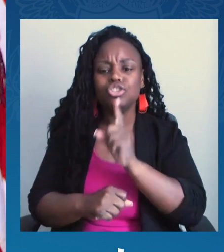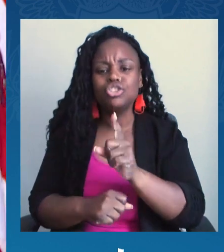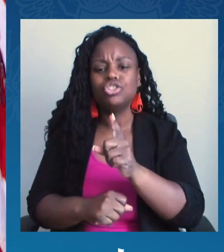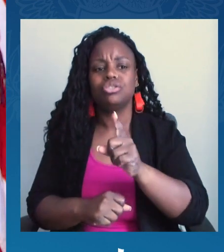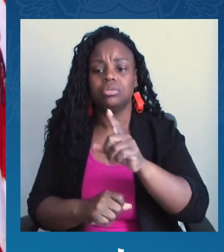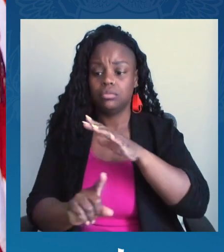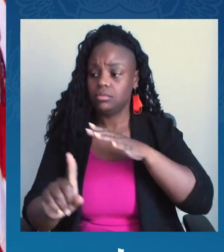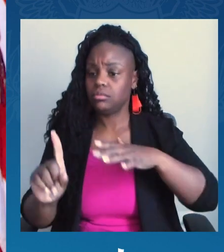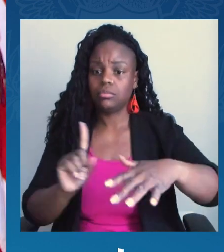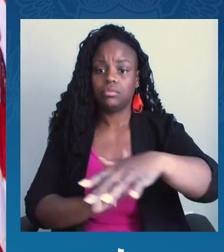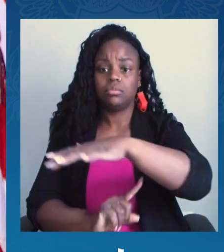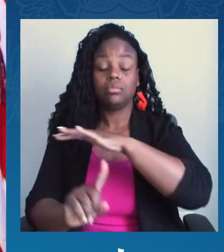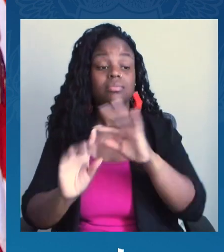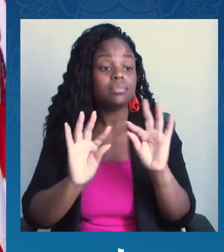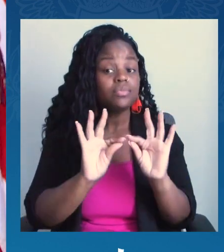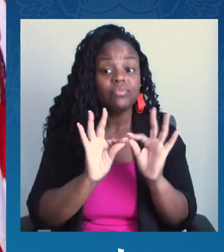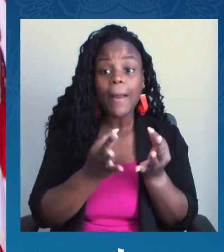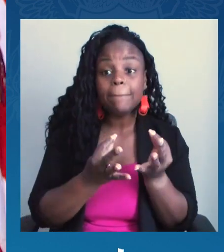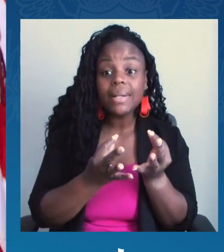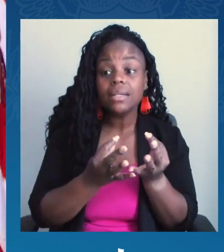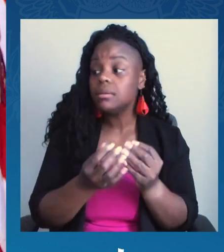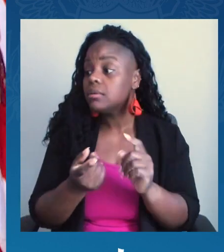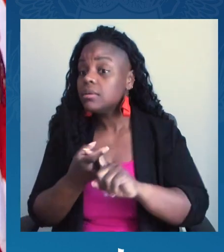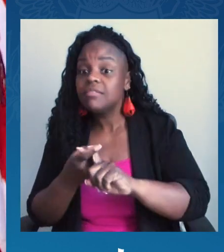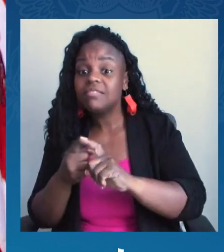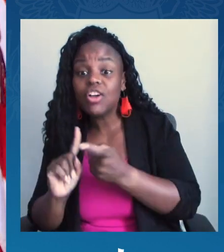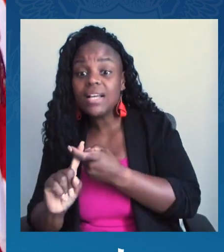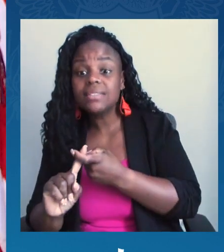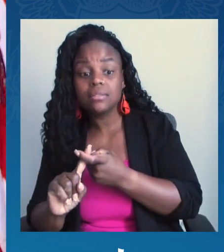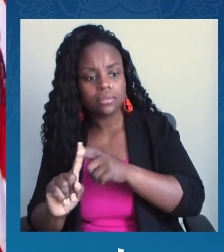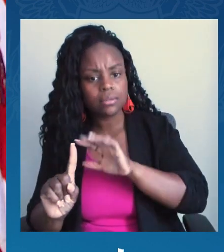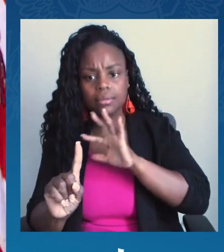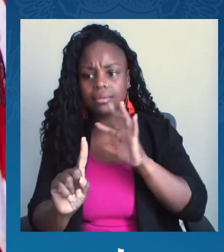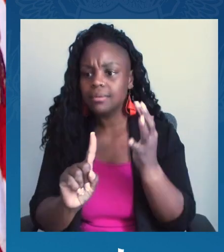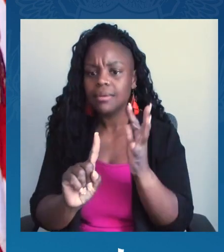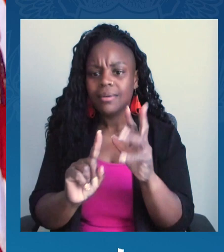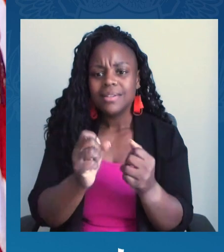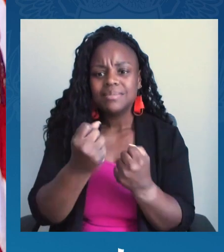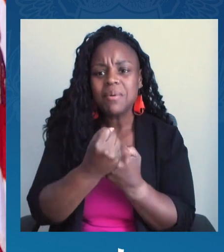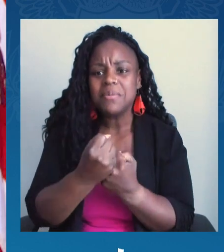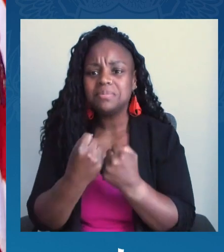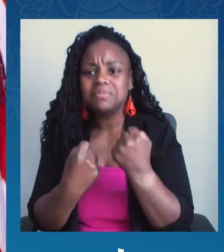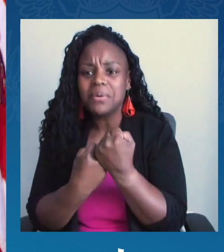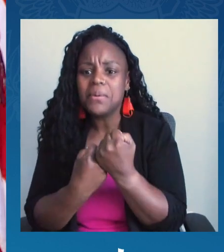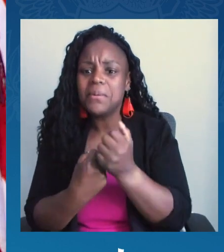with your friends who will be there for you to to cheer you on,